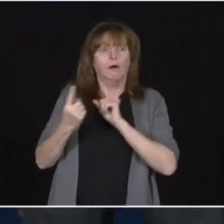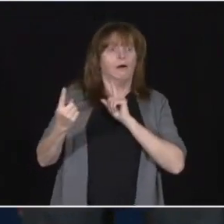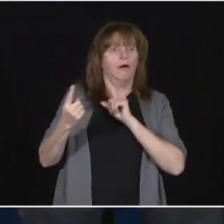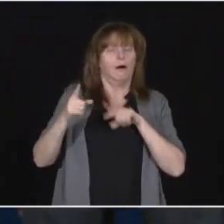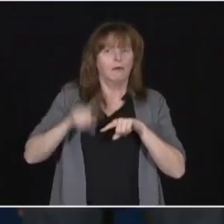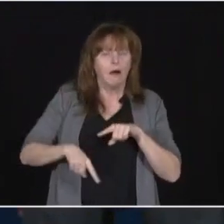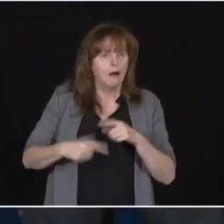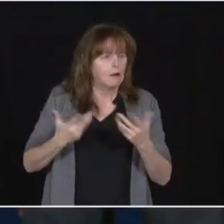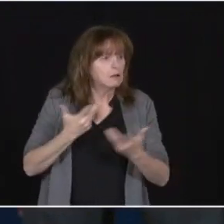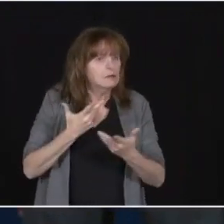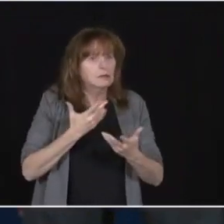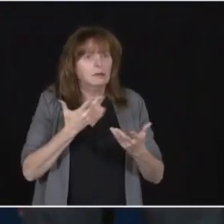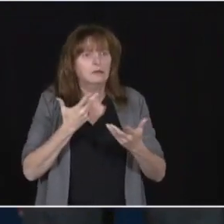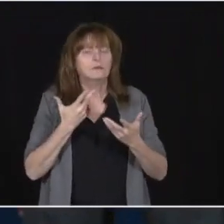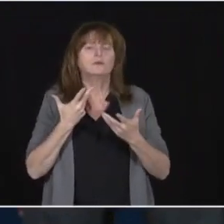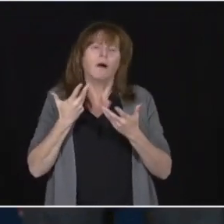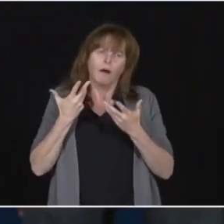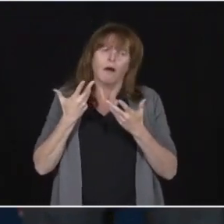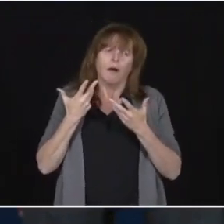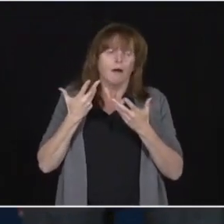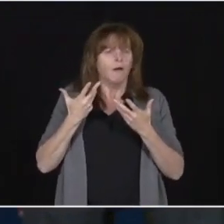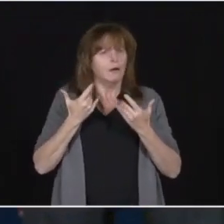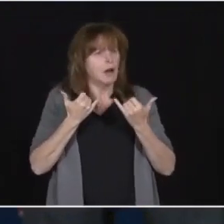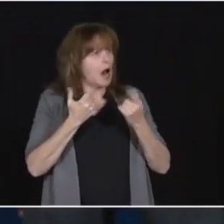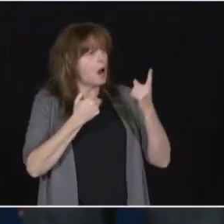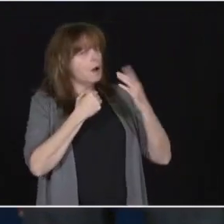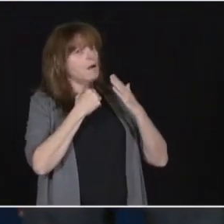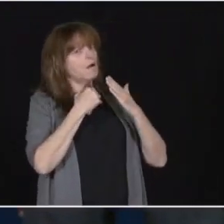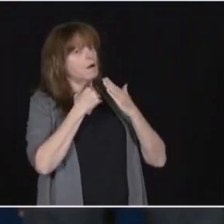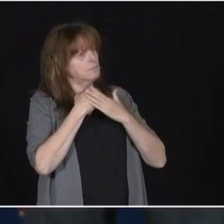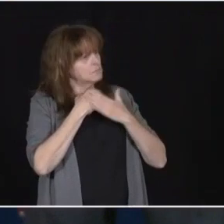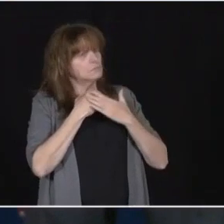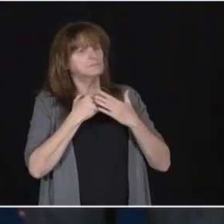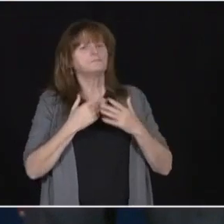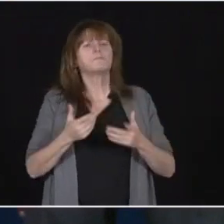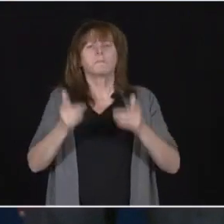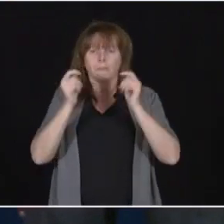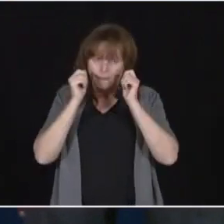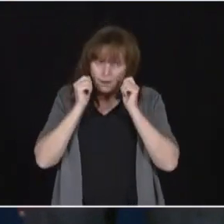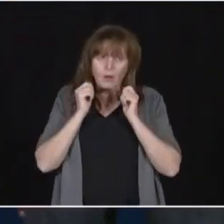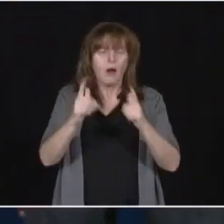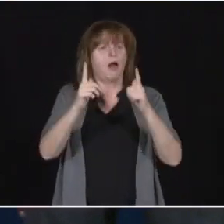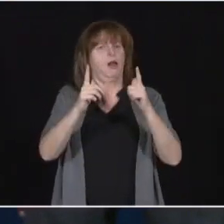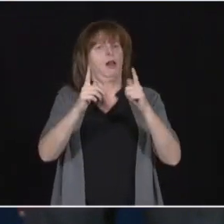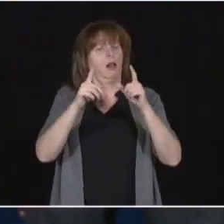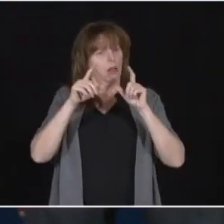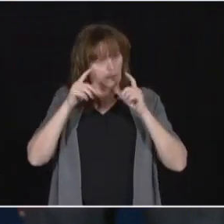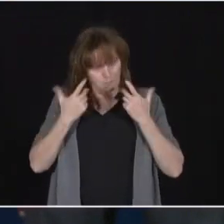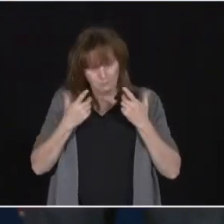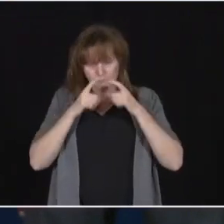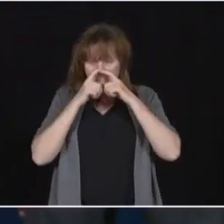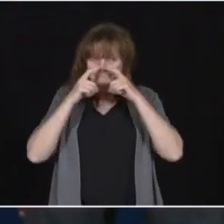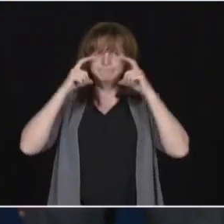when keeping your distance won't be possible. Please do not use medical masks.